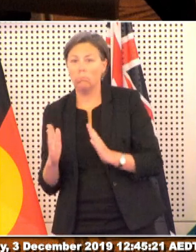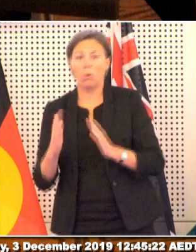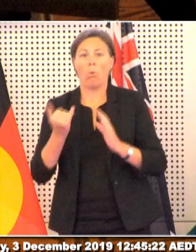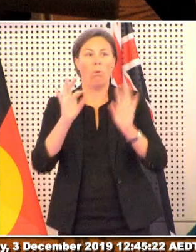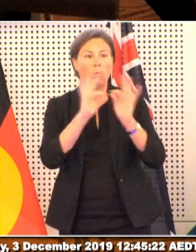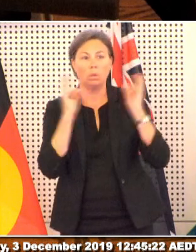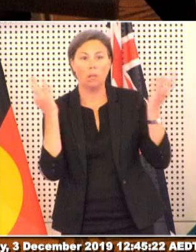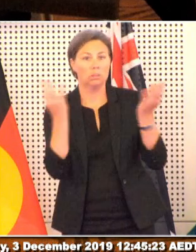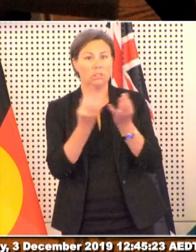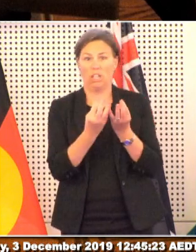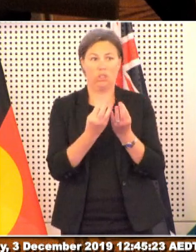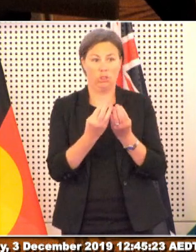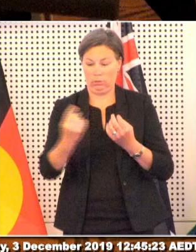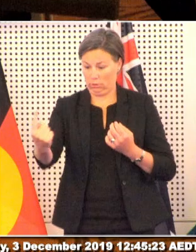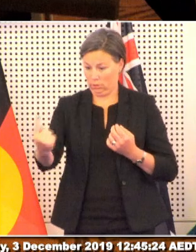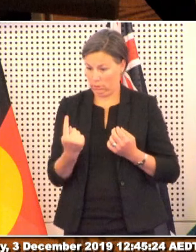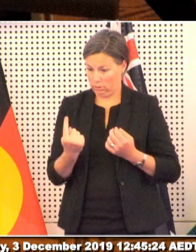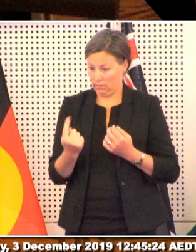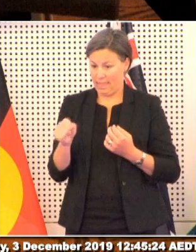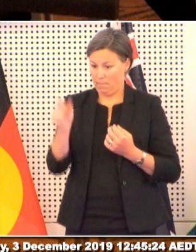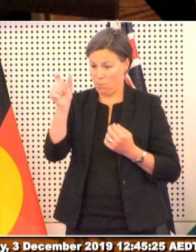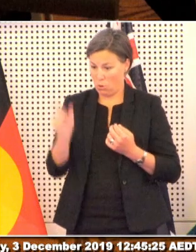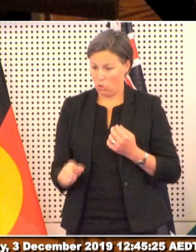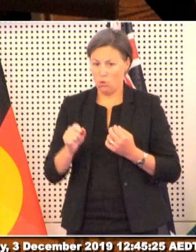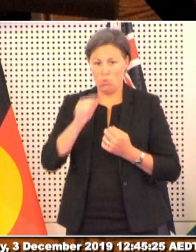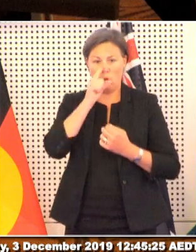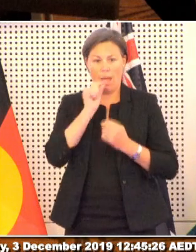Your functions include making representations but also investigating